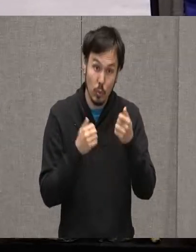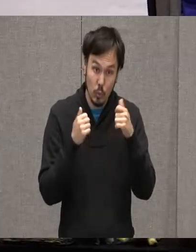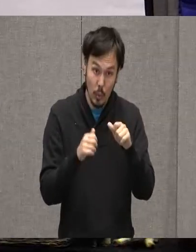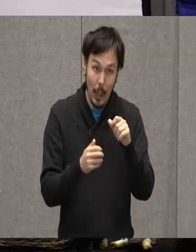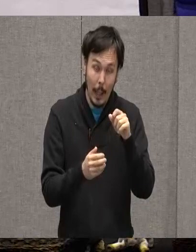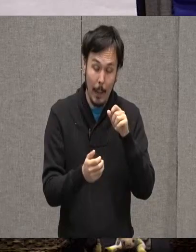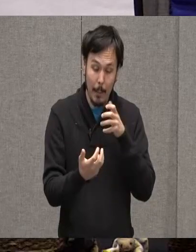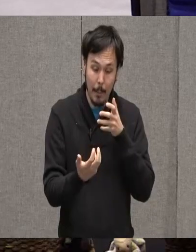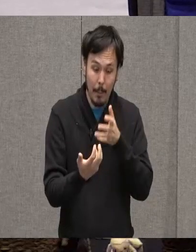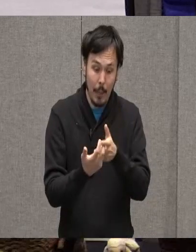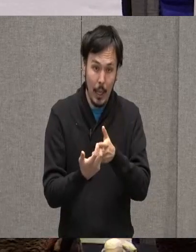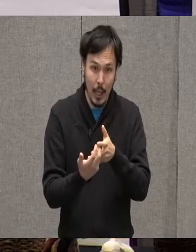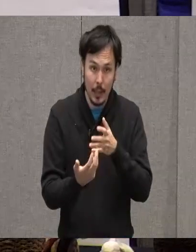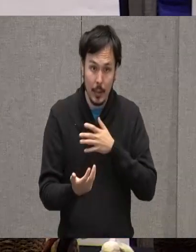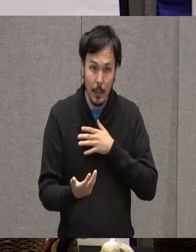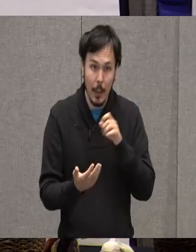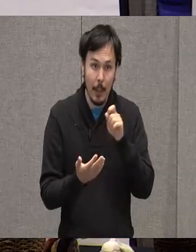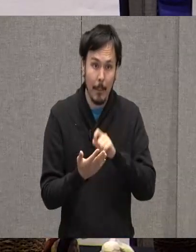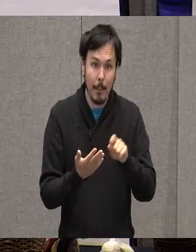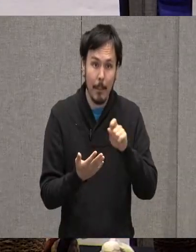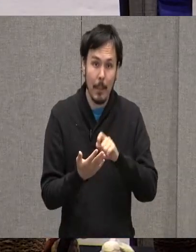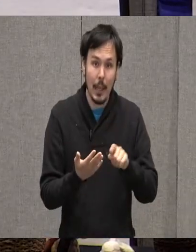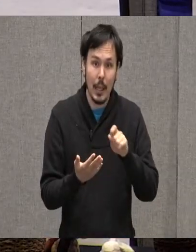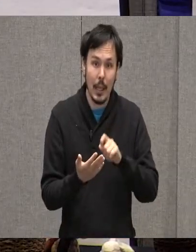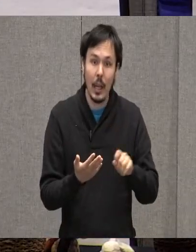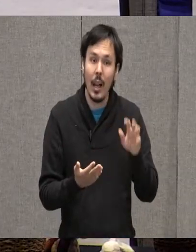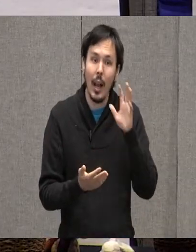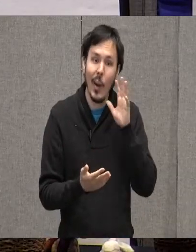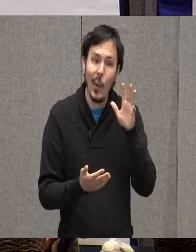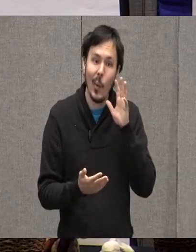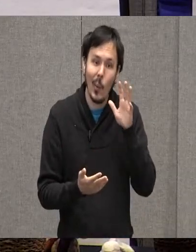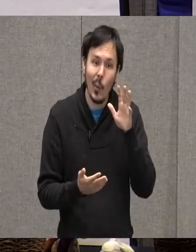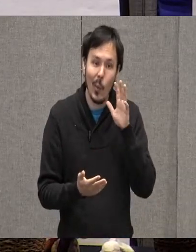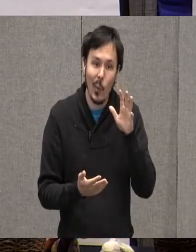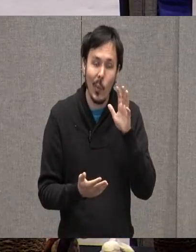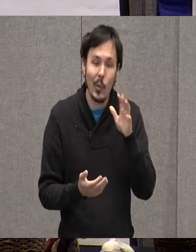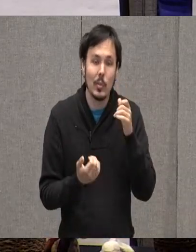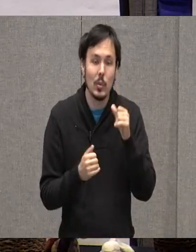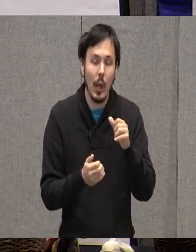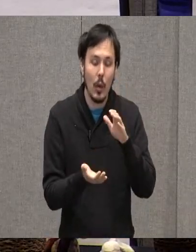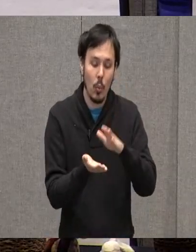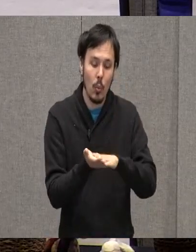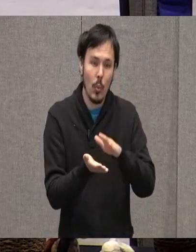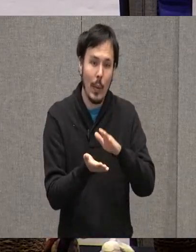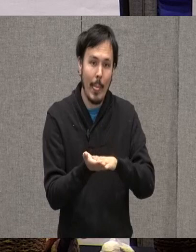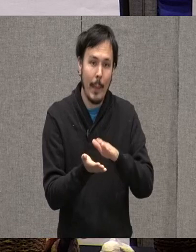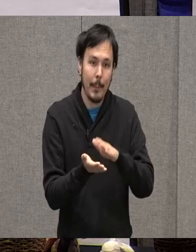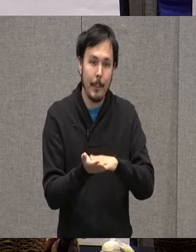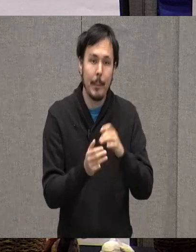I'm gonna record our count as we go and you're gonna try to count with me and match your count to my pens